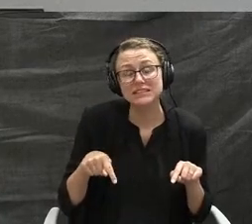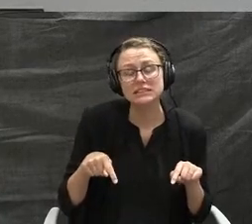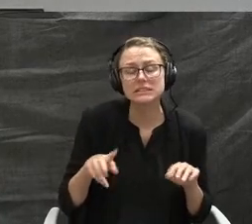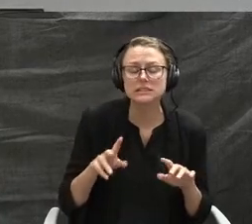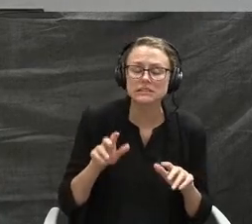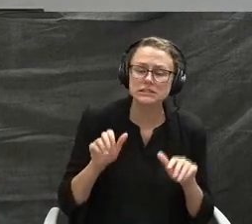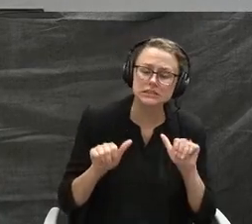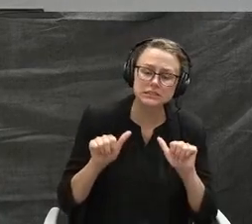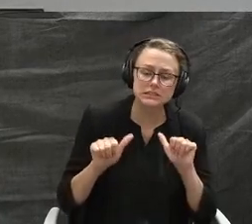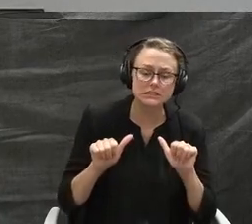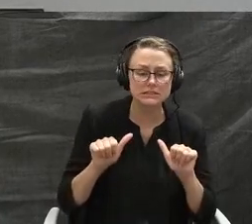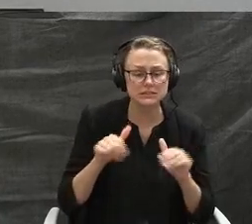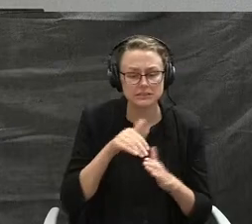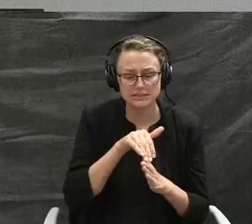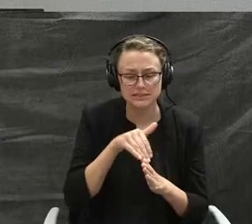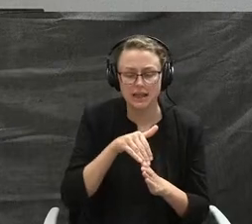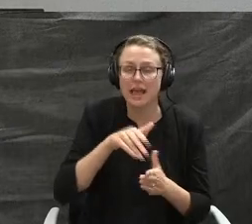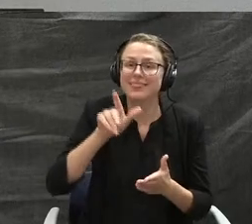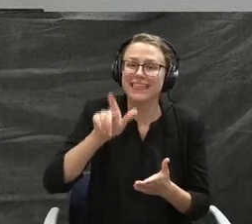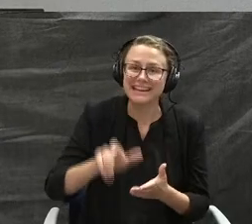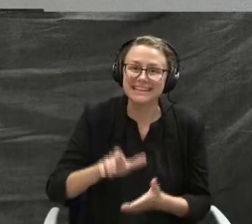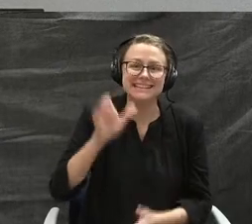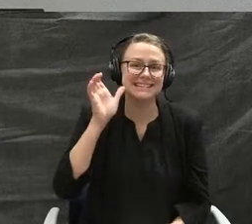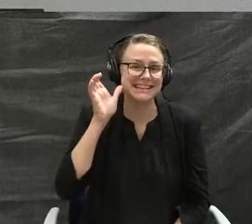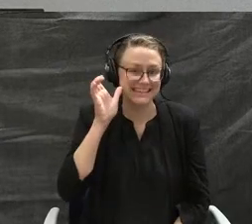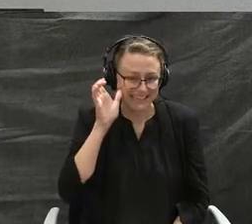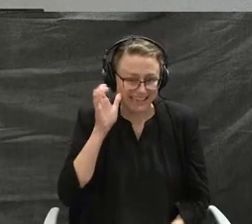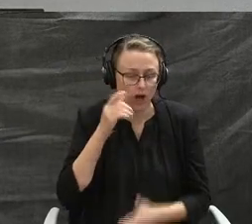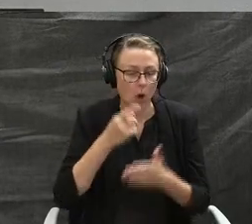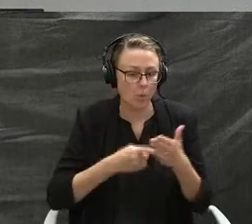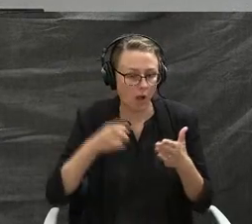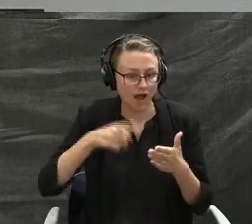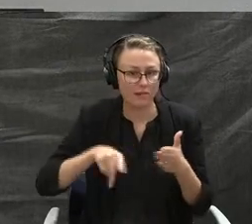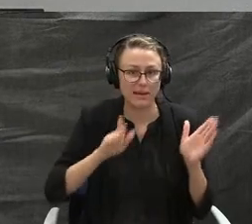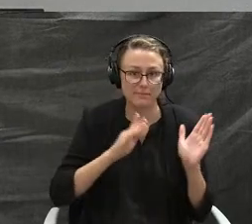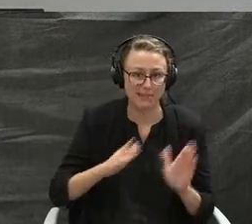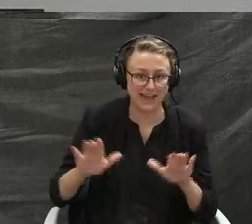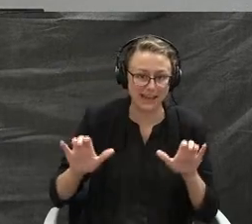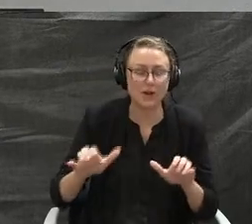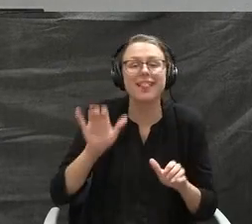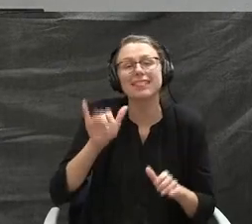we're going to do and that's why I prioritize getting them in and